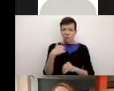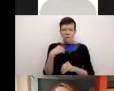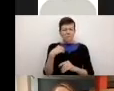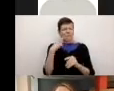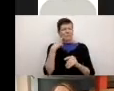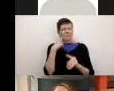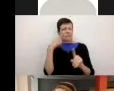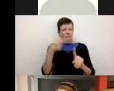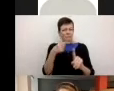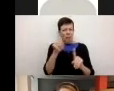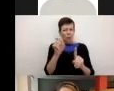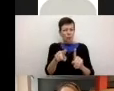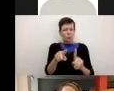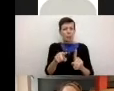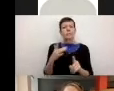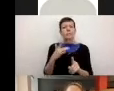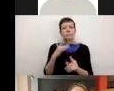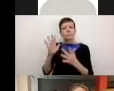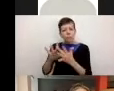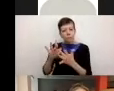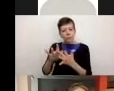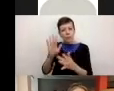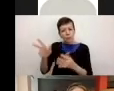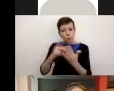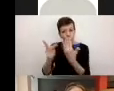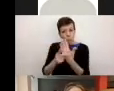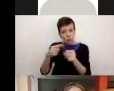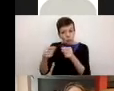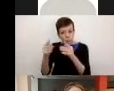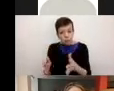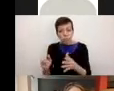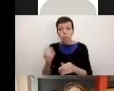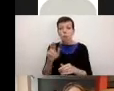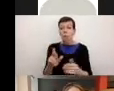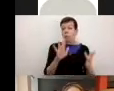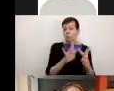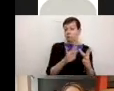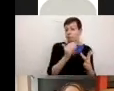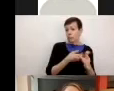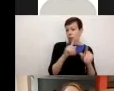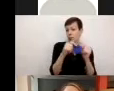your program specialist or to our team in general at grants@calgaryartsdevelopment.com.